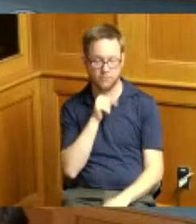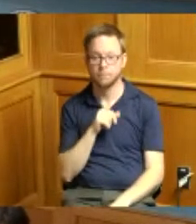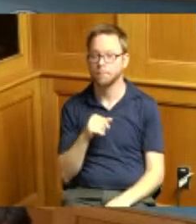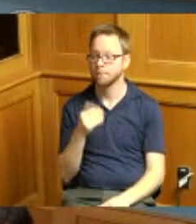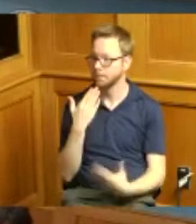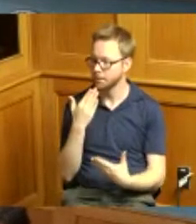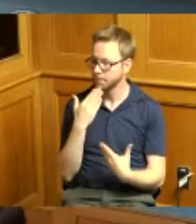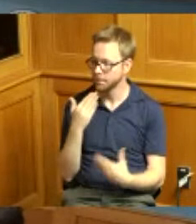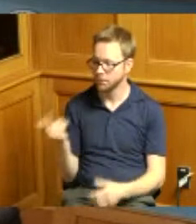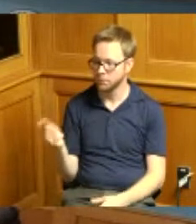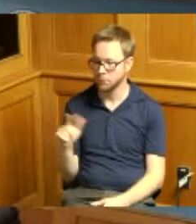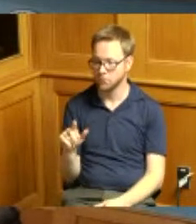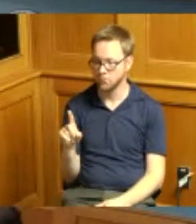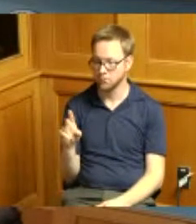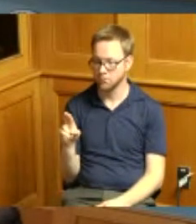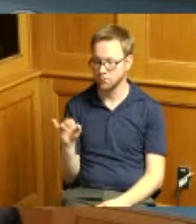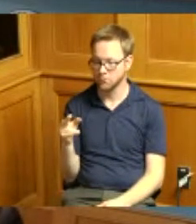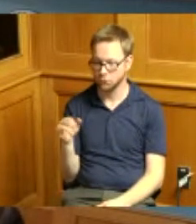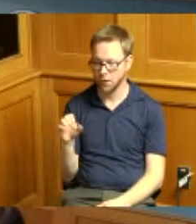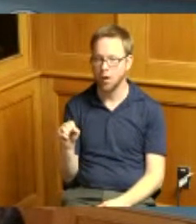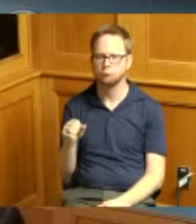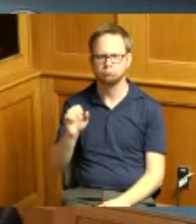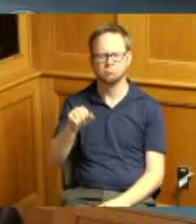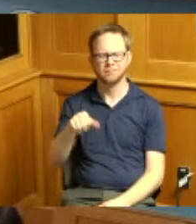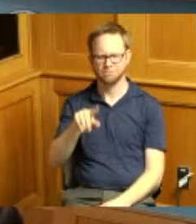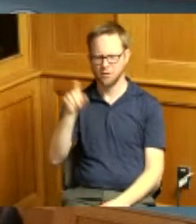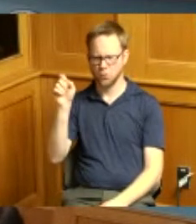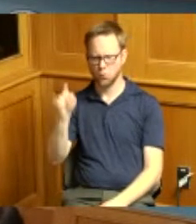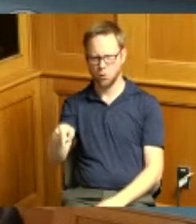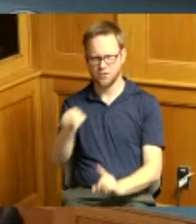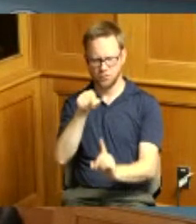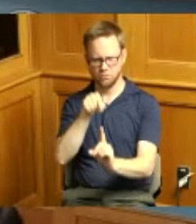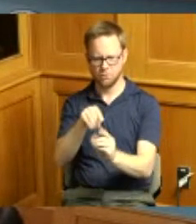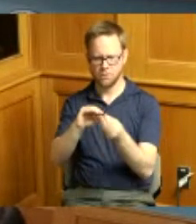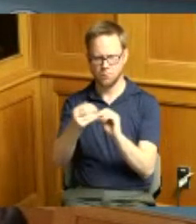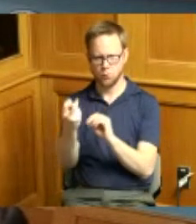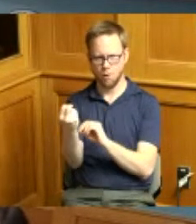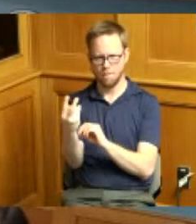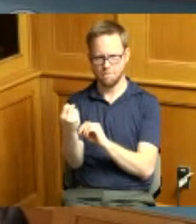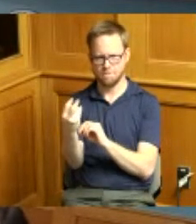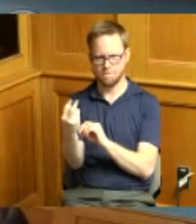Commissioner Driehaus yeah thank you I have a question on item 12. so this is a budget